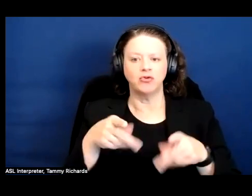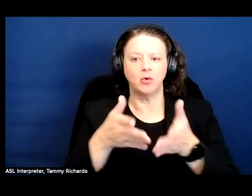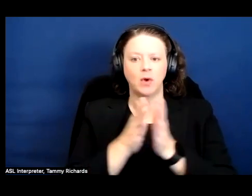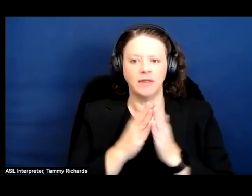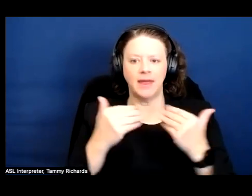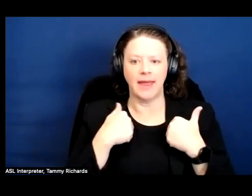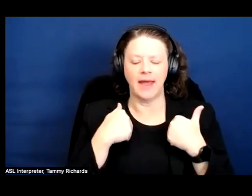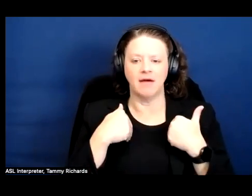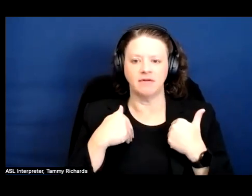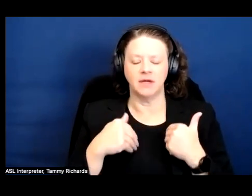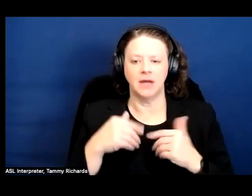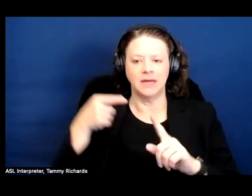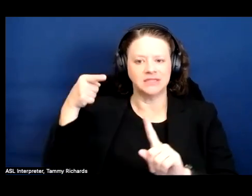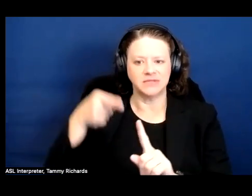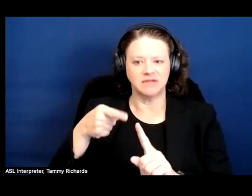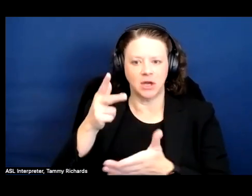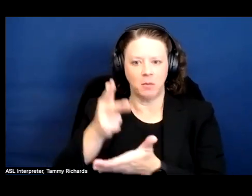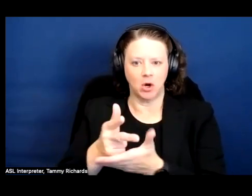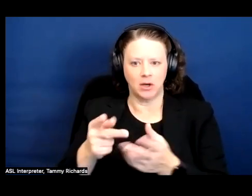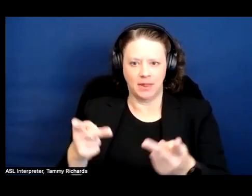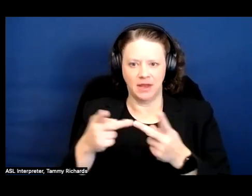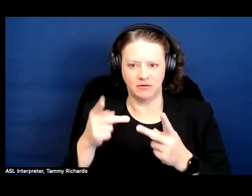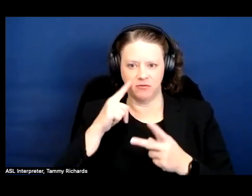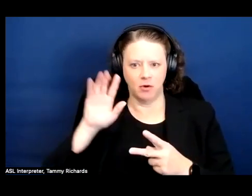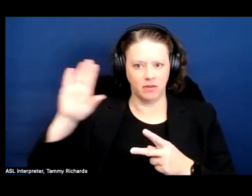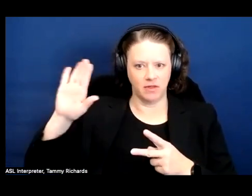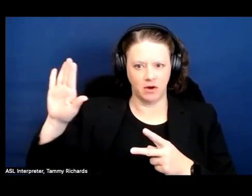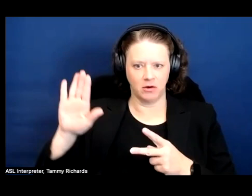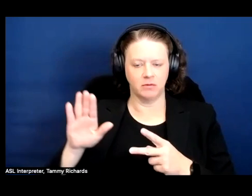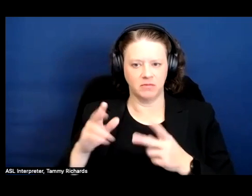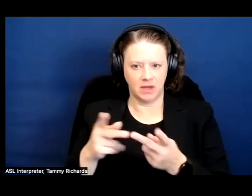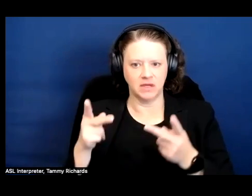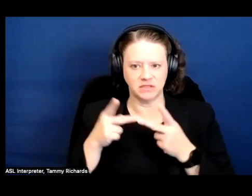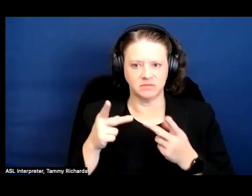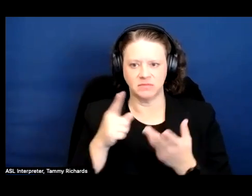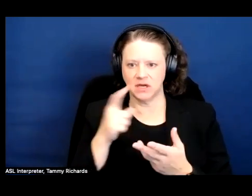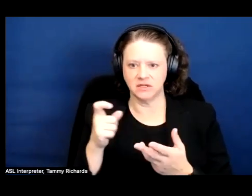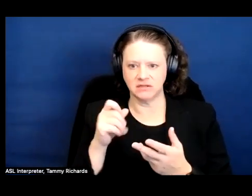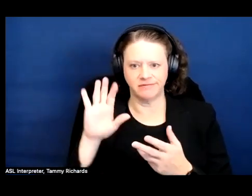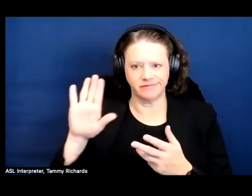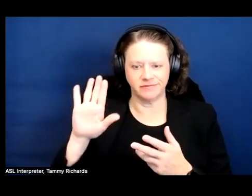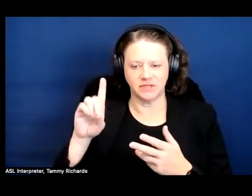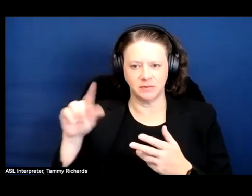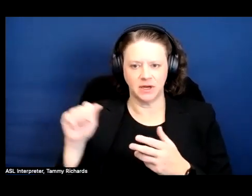A service animal can only be excluded if allowing the animal would impose an undue financial, or administrative burden,